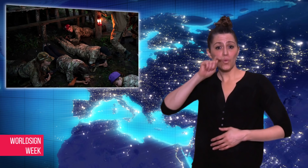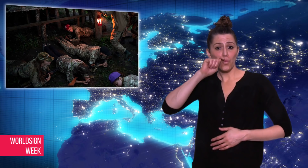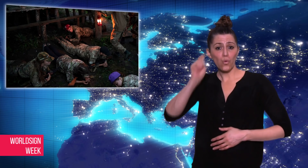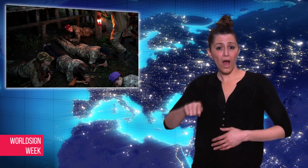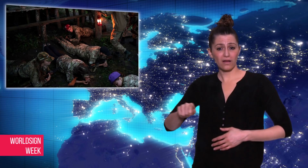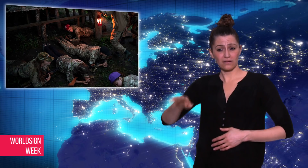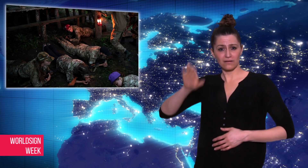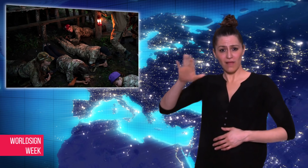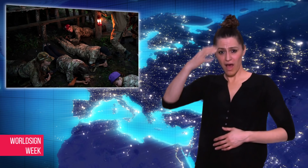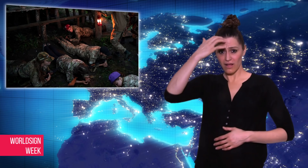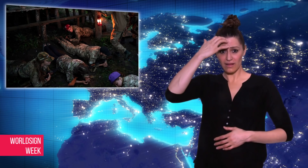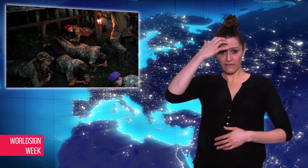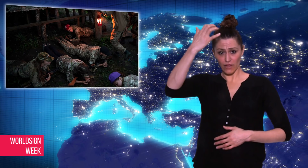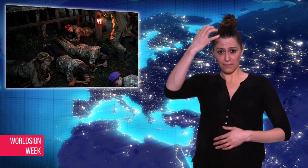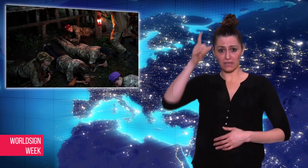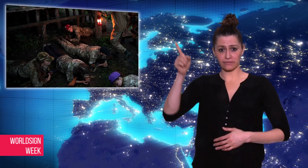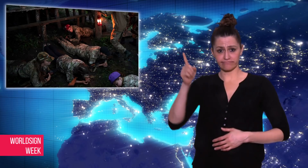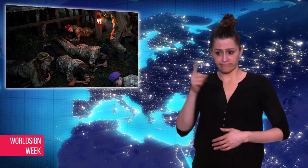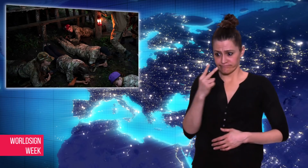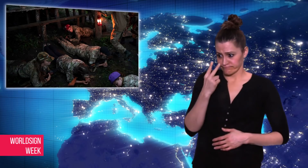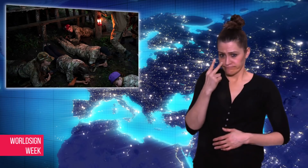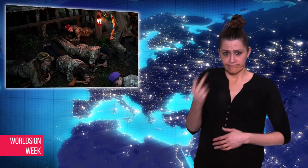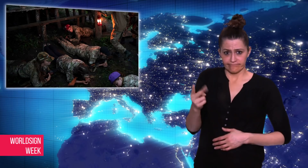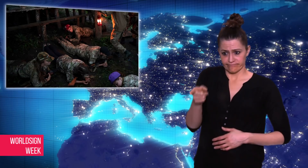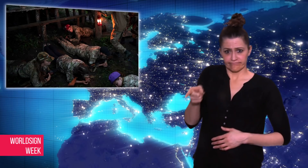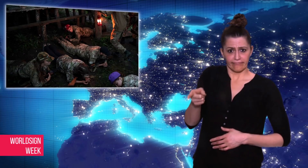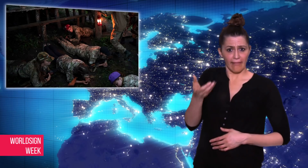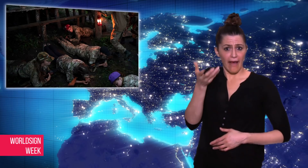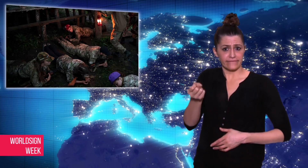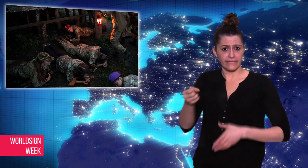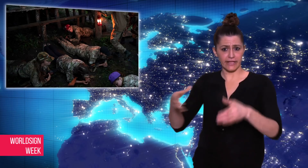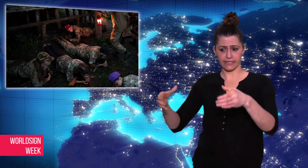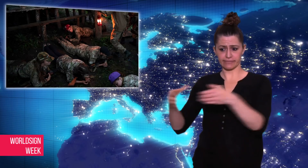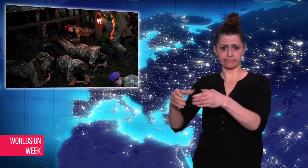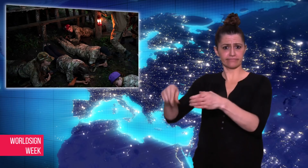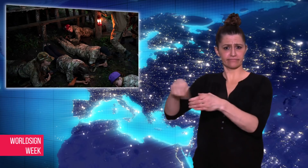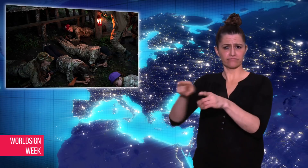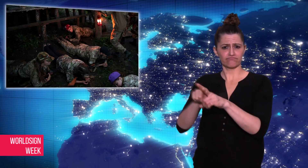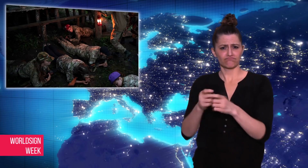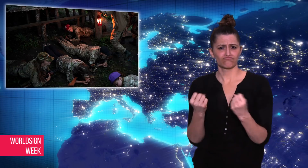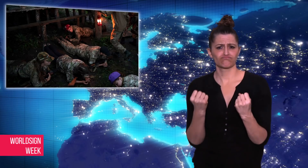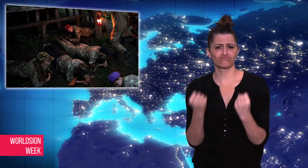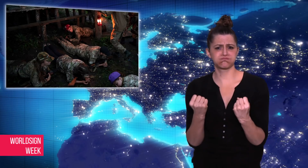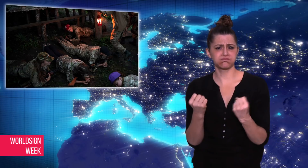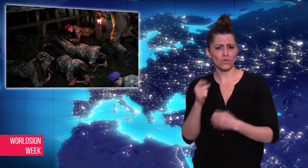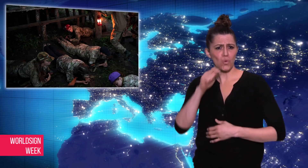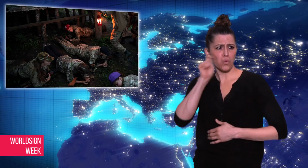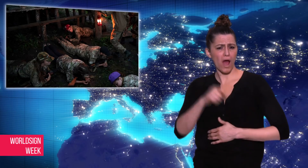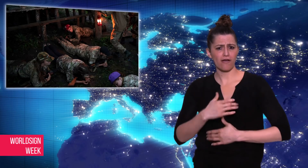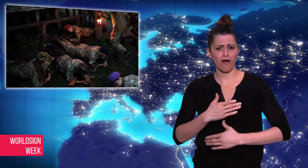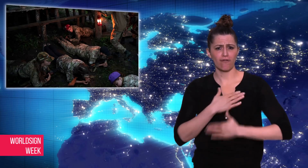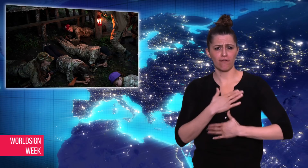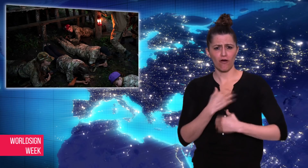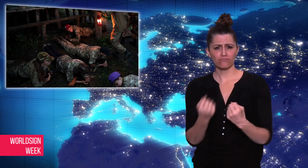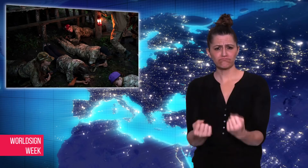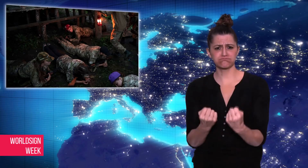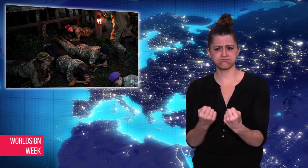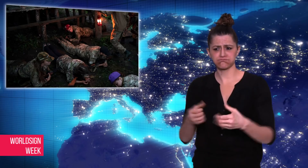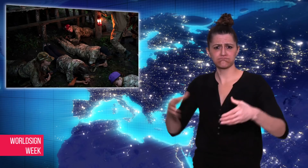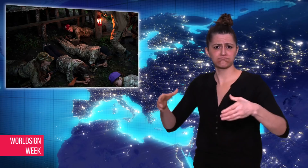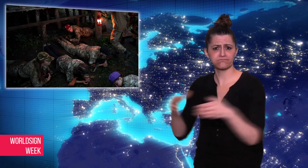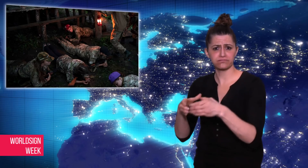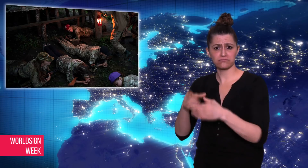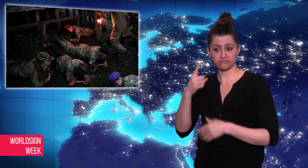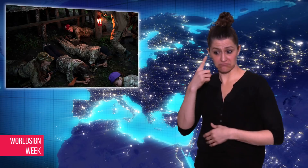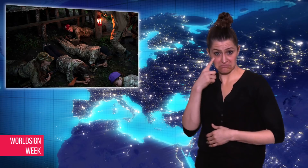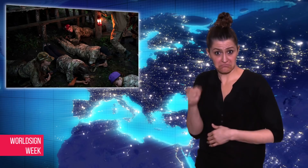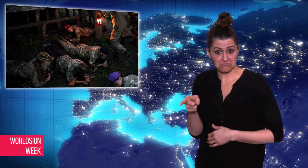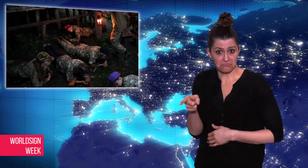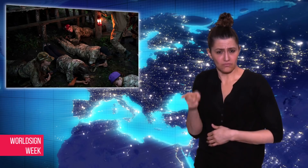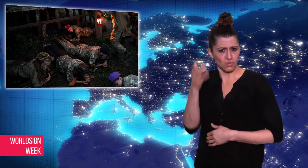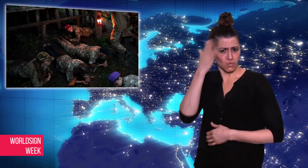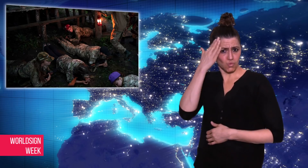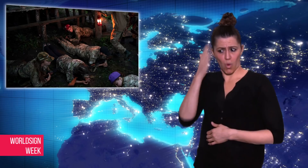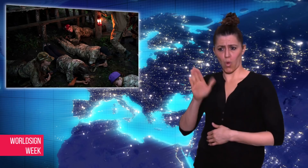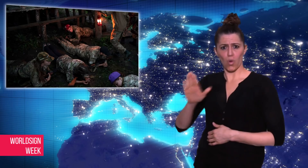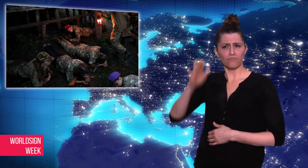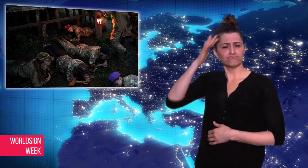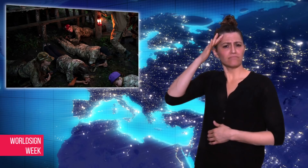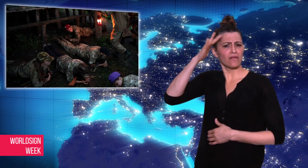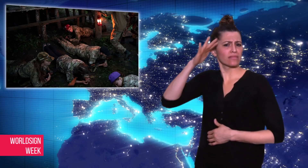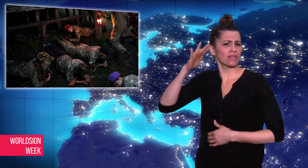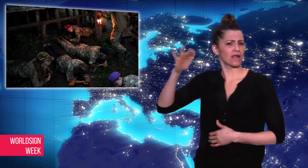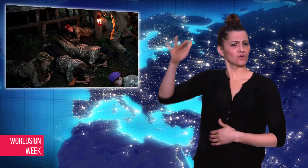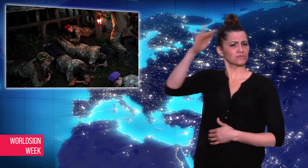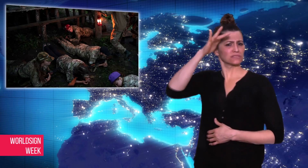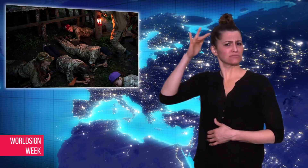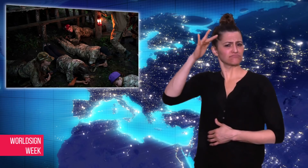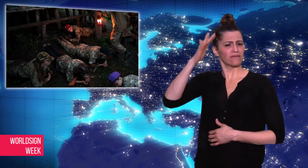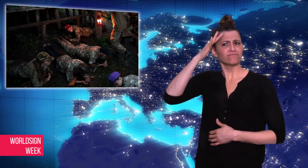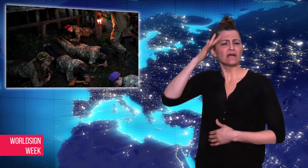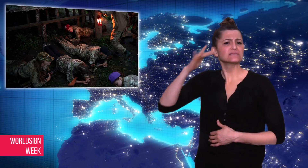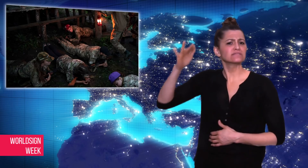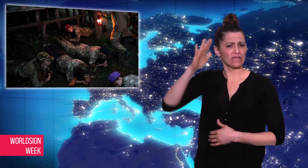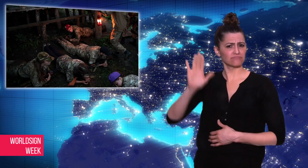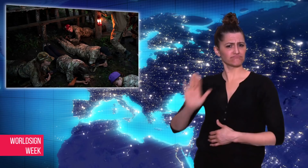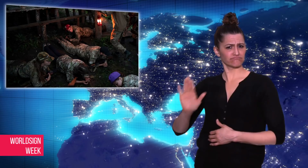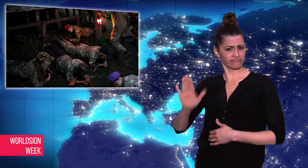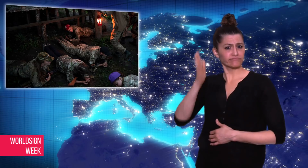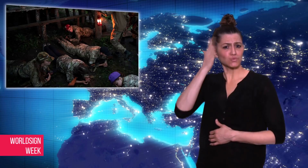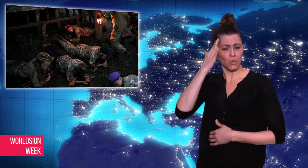The Ukrainian government tolerated the nationalists